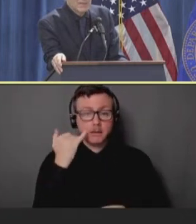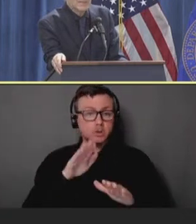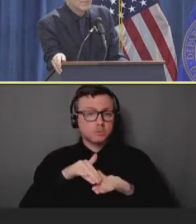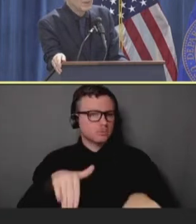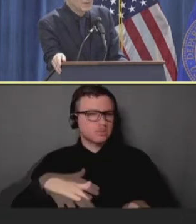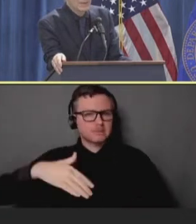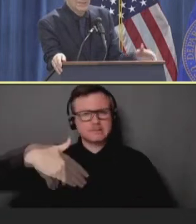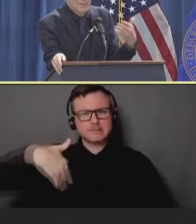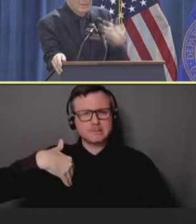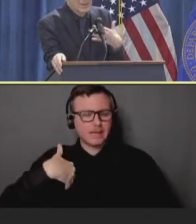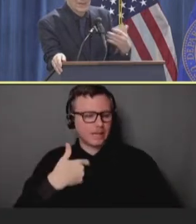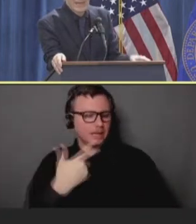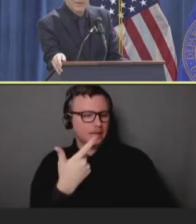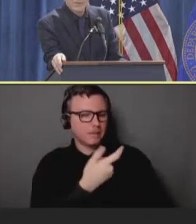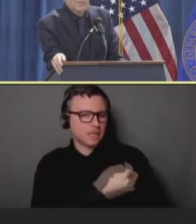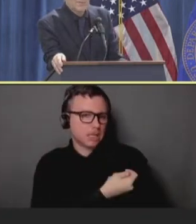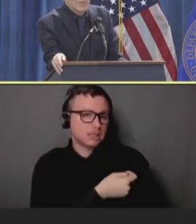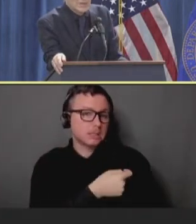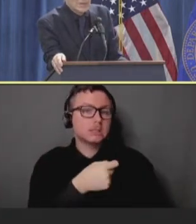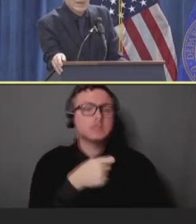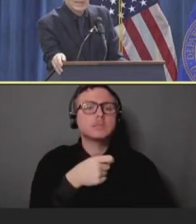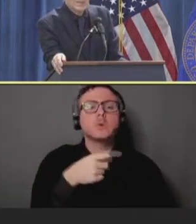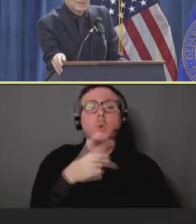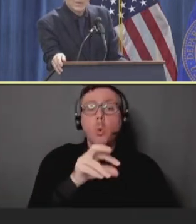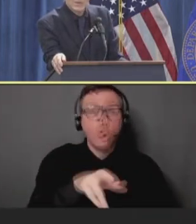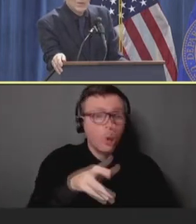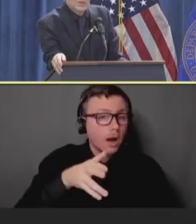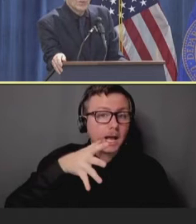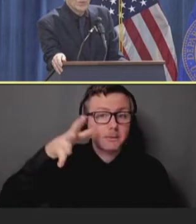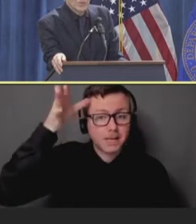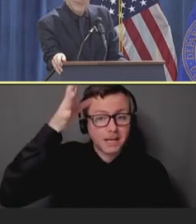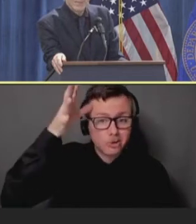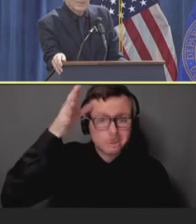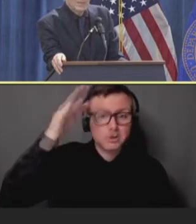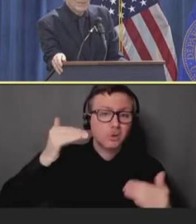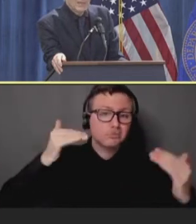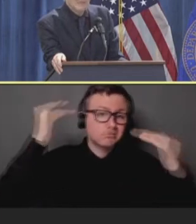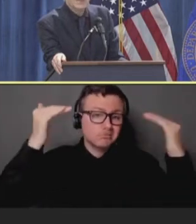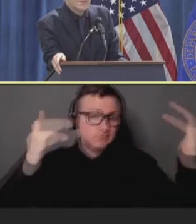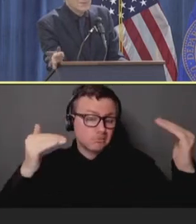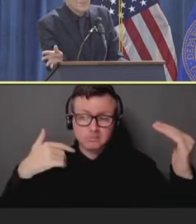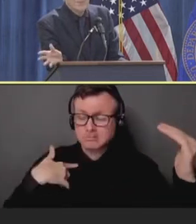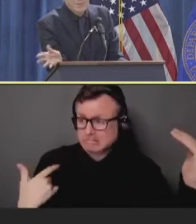And I've had adults come ask me, do I need to be immunized?